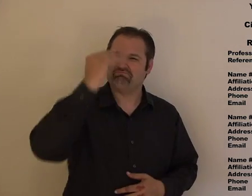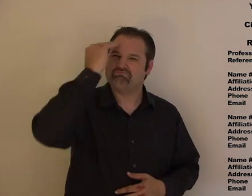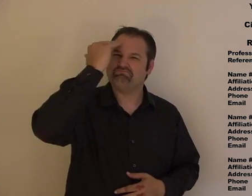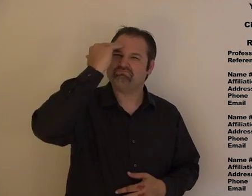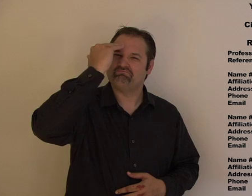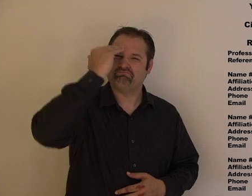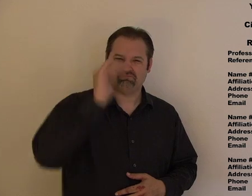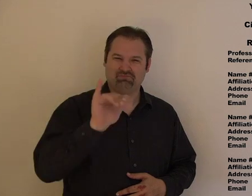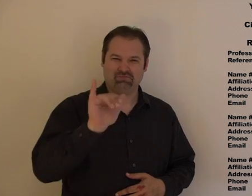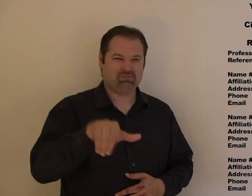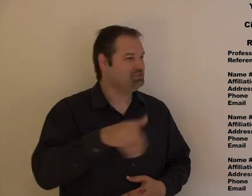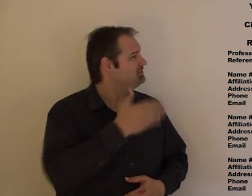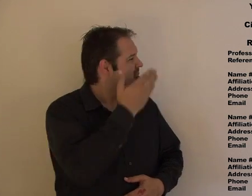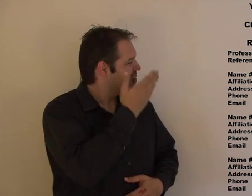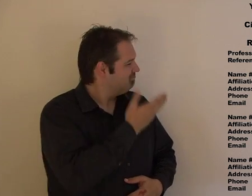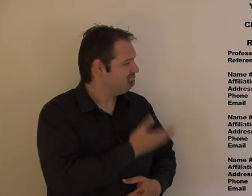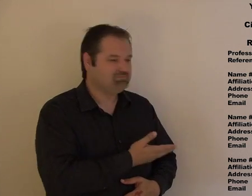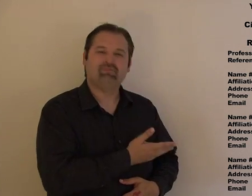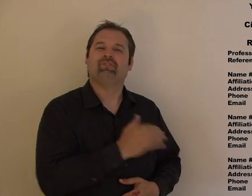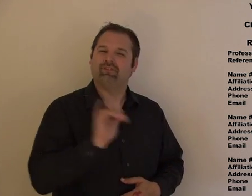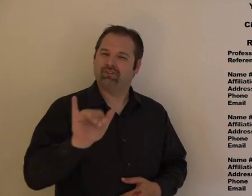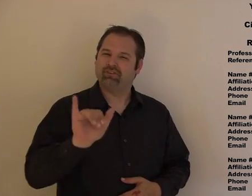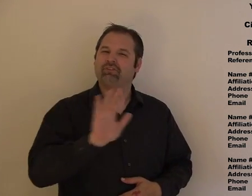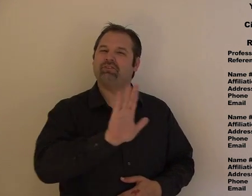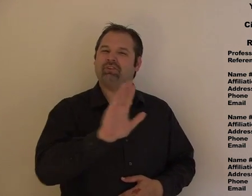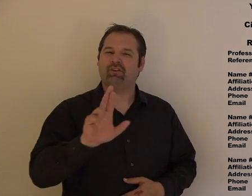and when to present them to the employer.